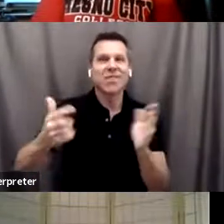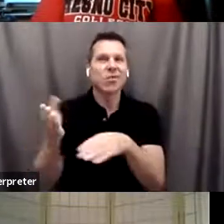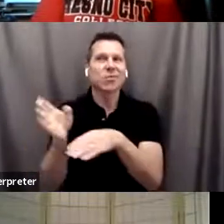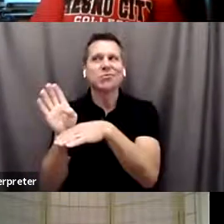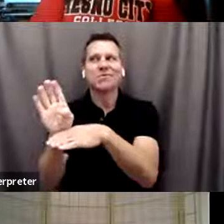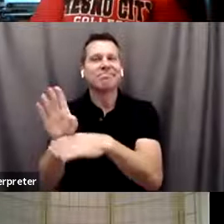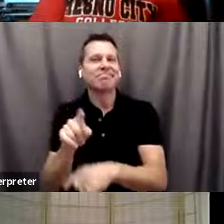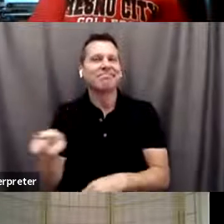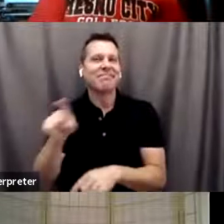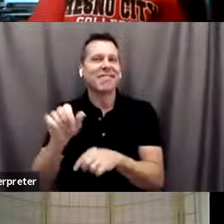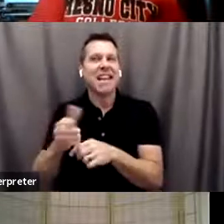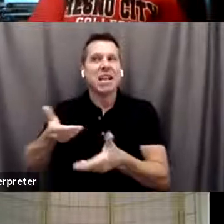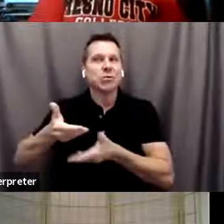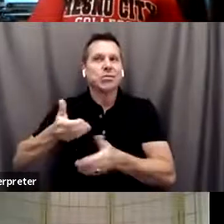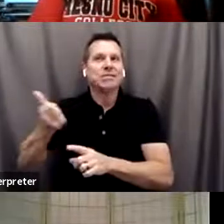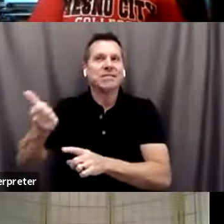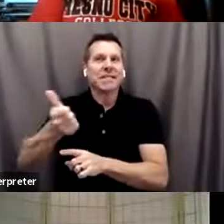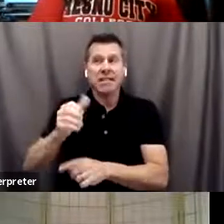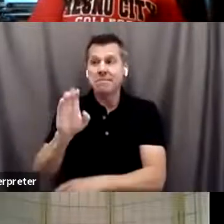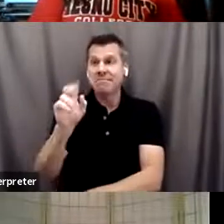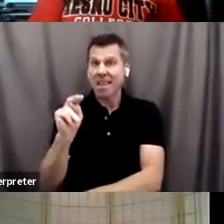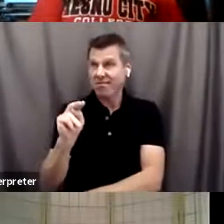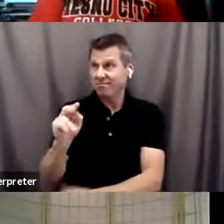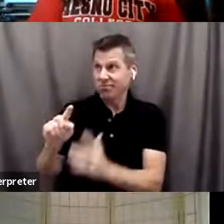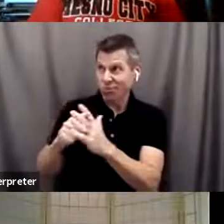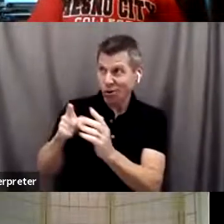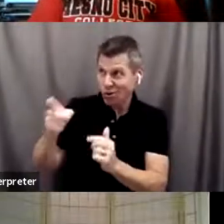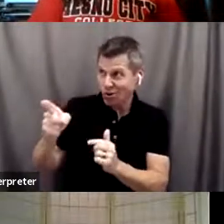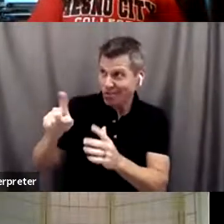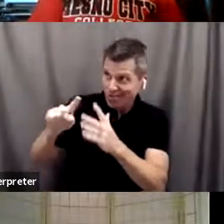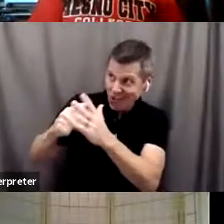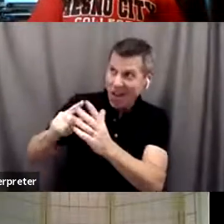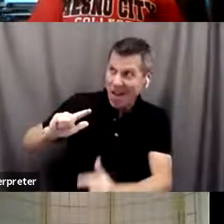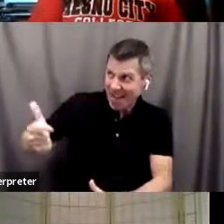introduce themselves. Ben, is it okay if I start with you to do introductions? Awesome. Thank you.